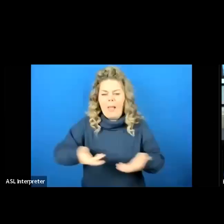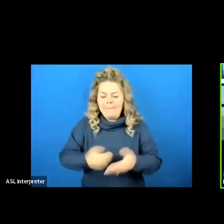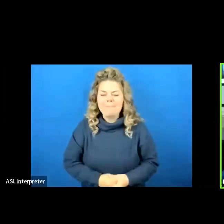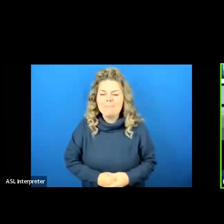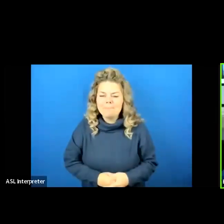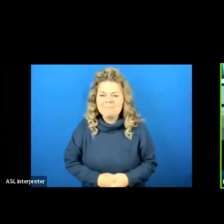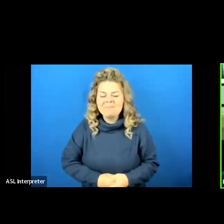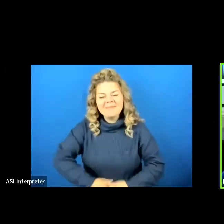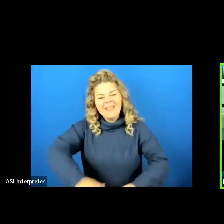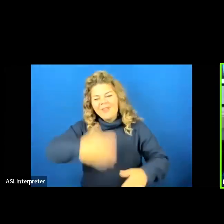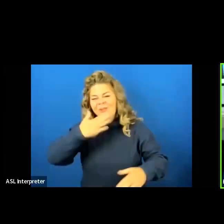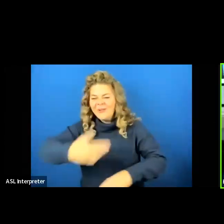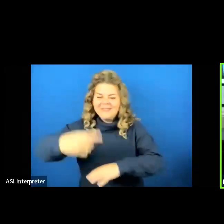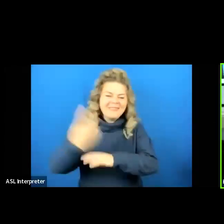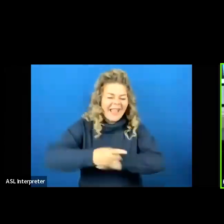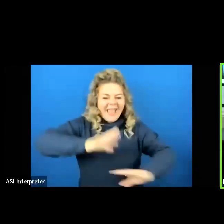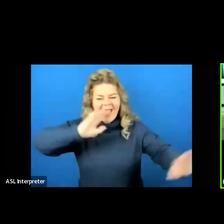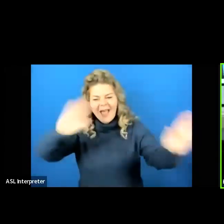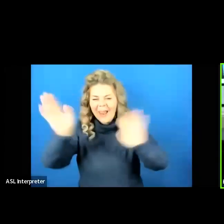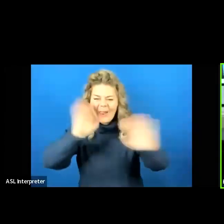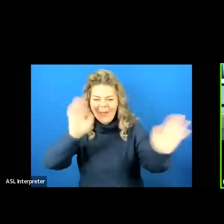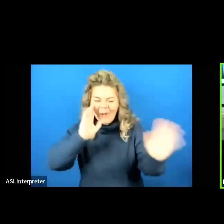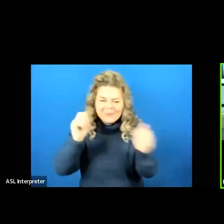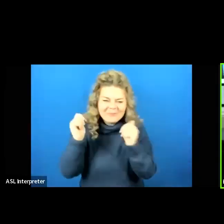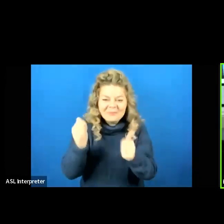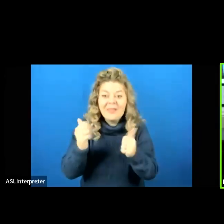Good day everyone. Thank you for joining us